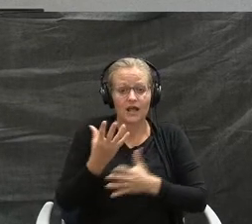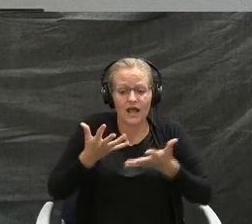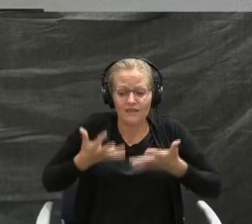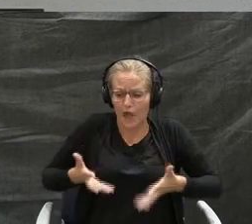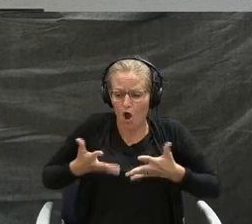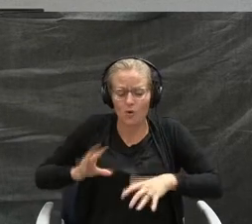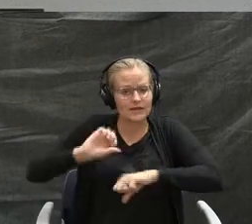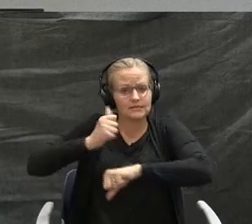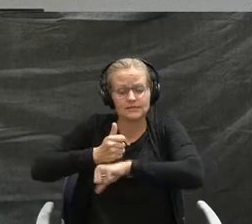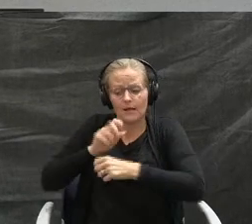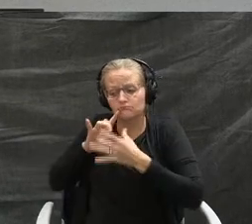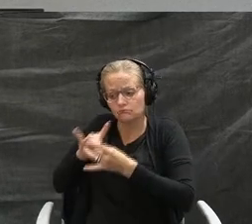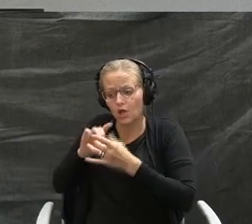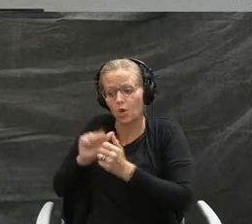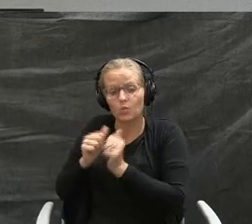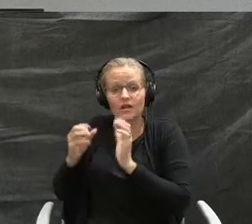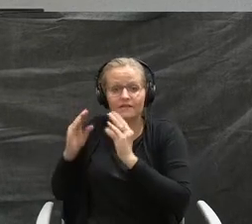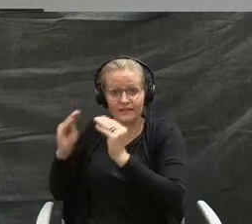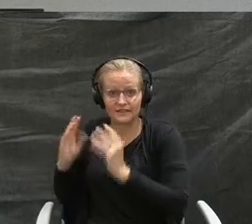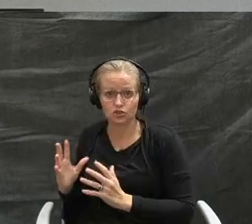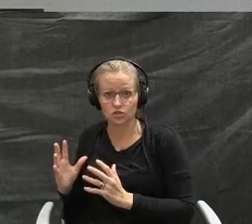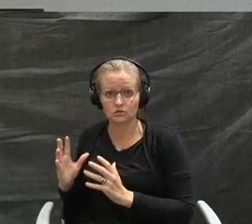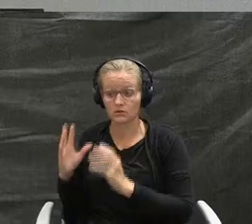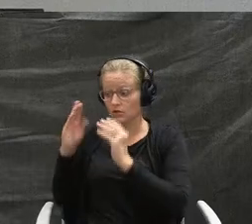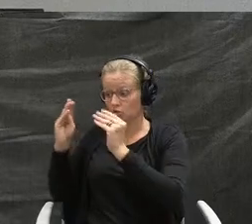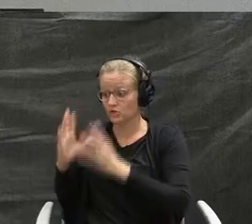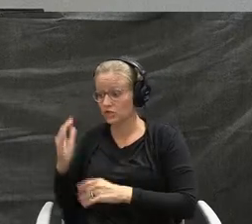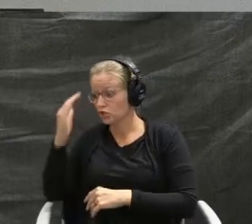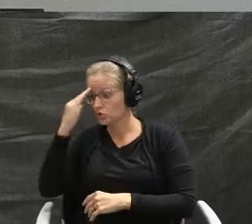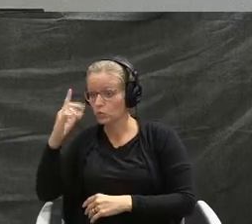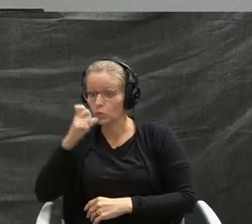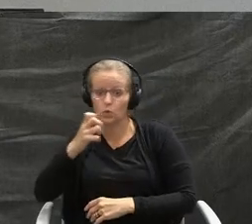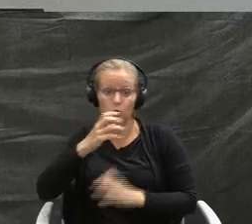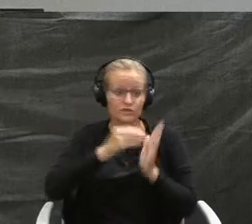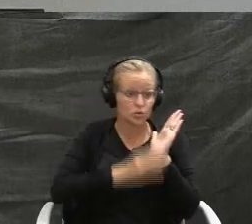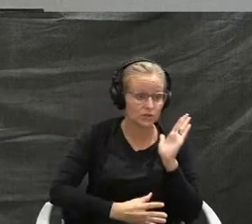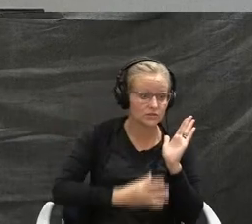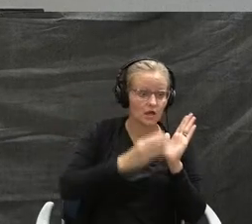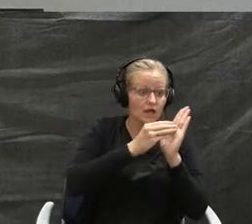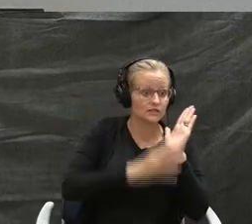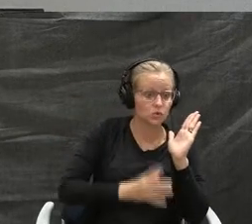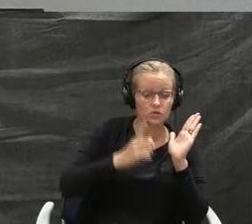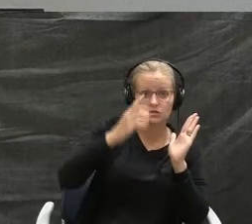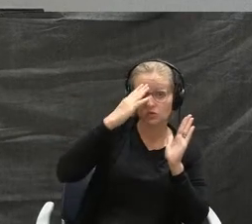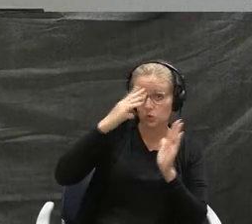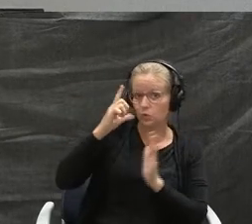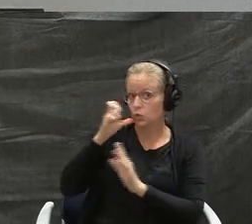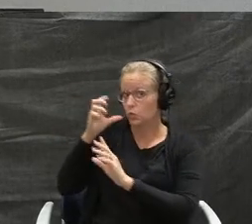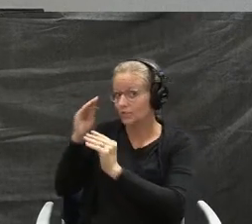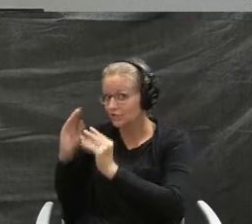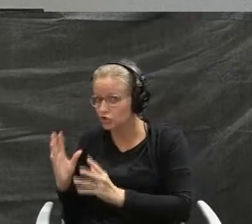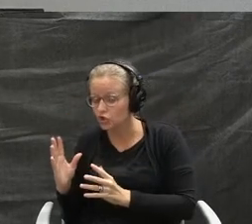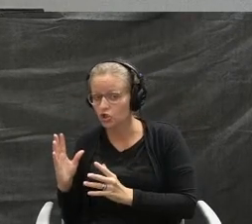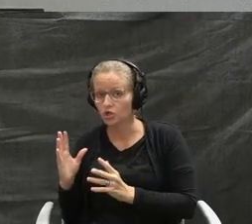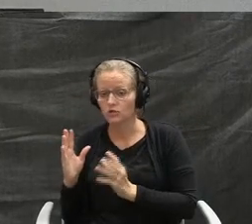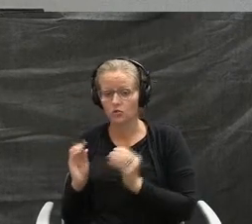So the teachers knew the kids, the kids through the teacher. So is a lot more comfortable for everybody to communicate